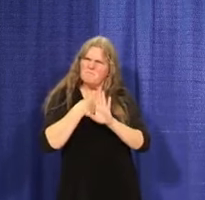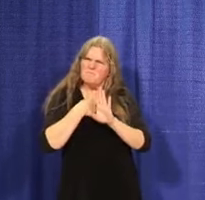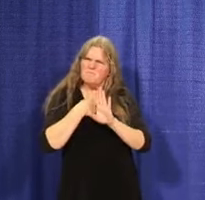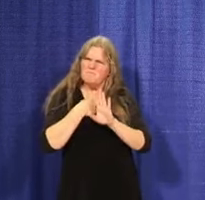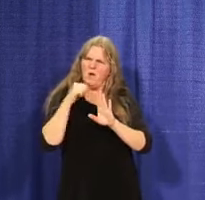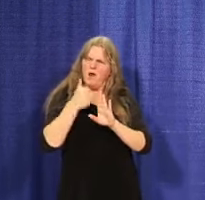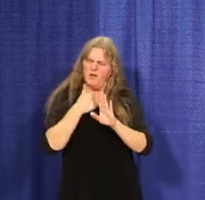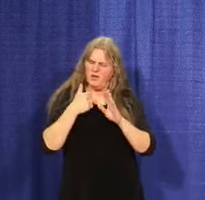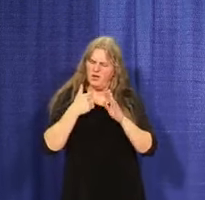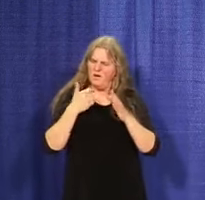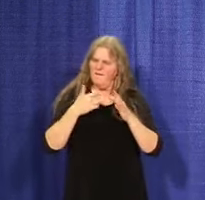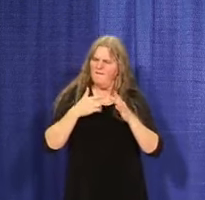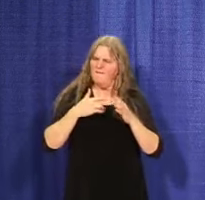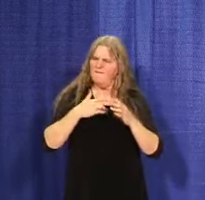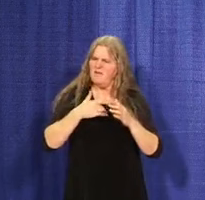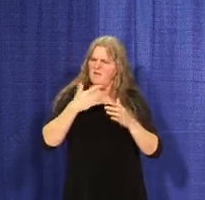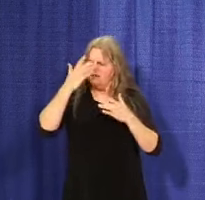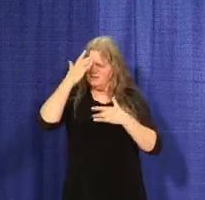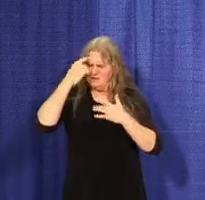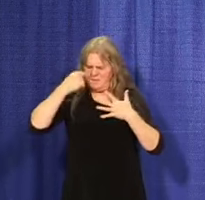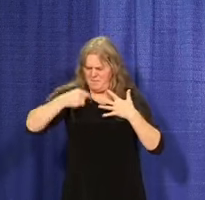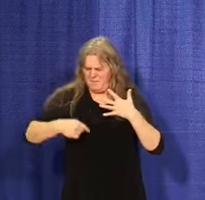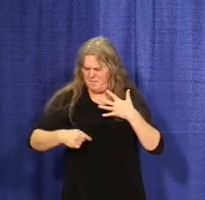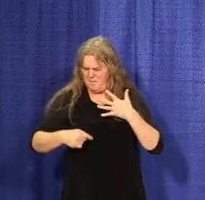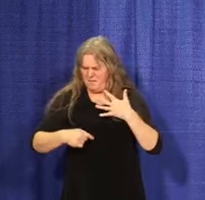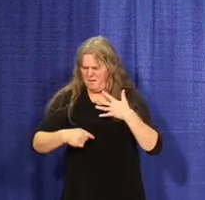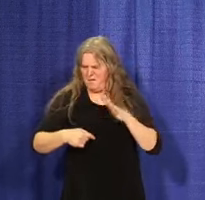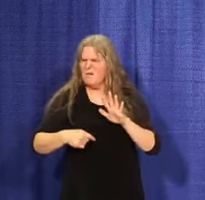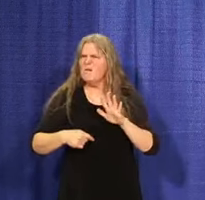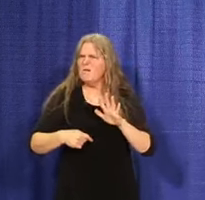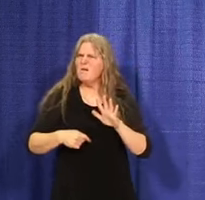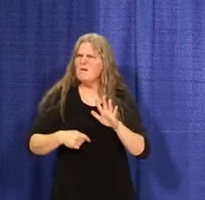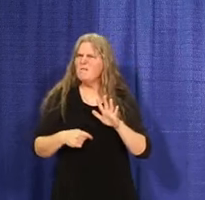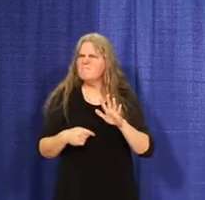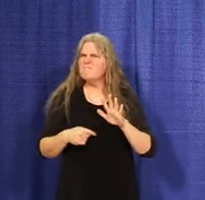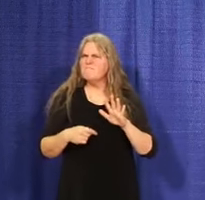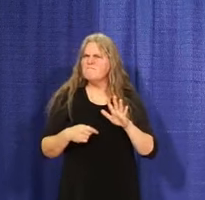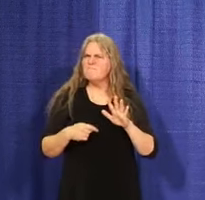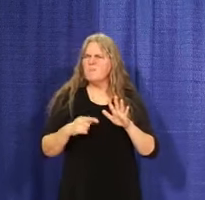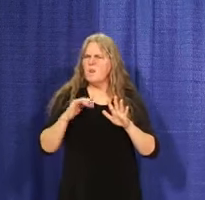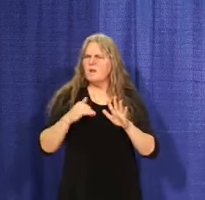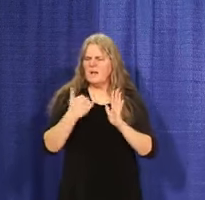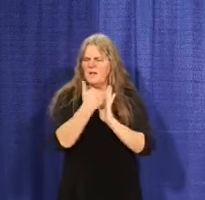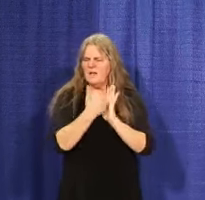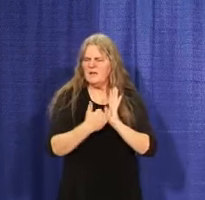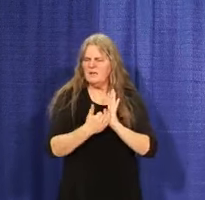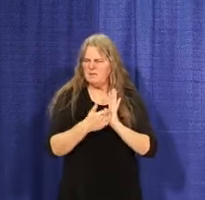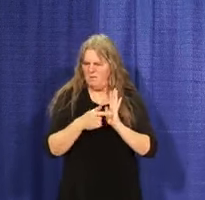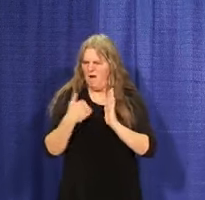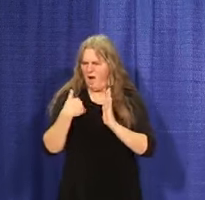are other symptoms, that really gets into that long list of symptoms, broad list of symptoms